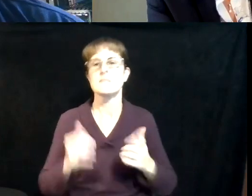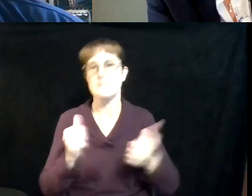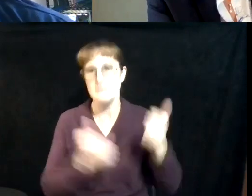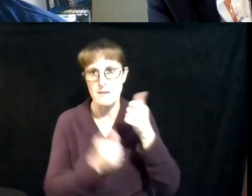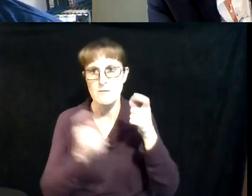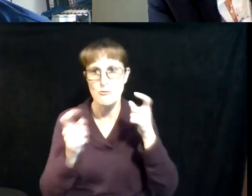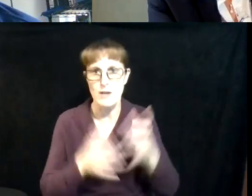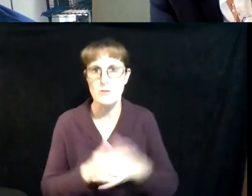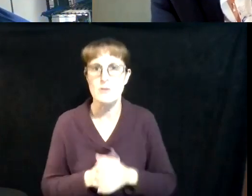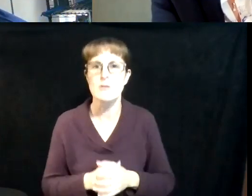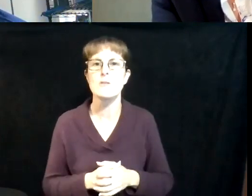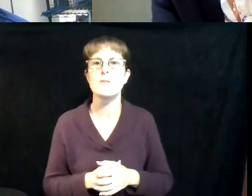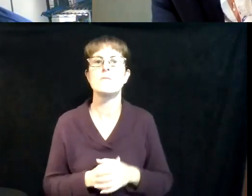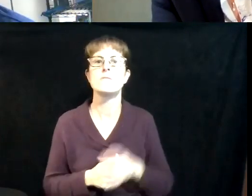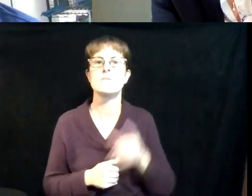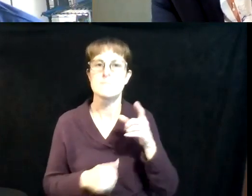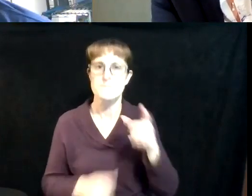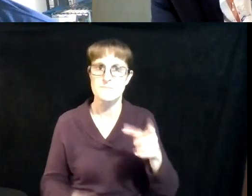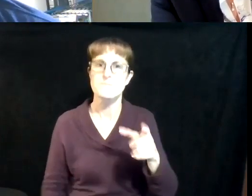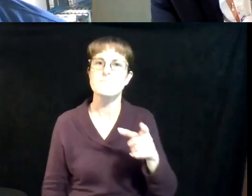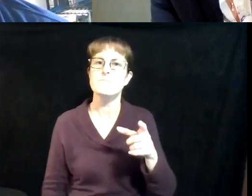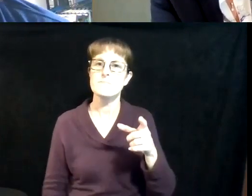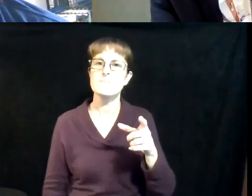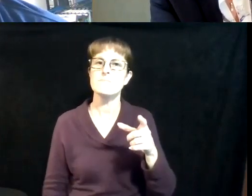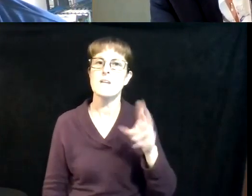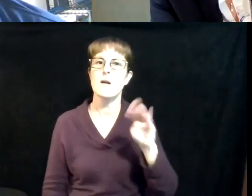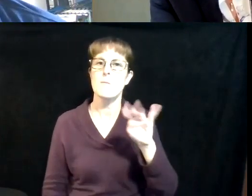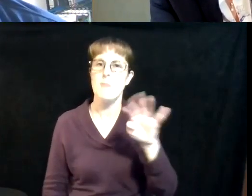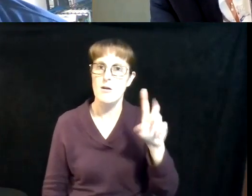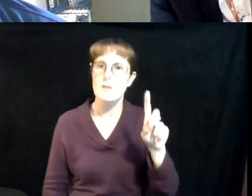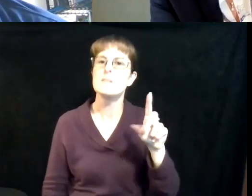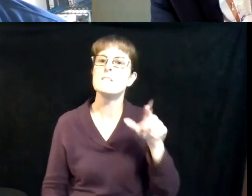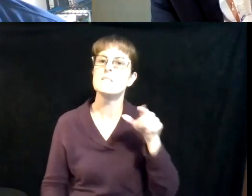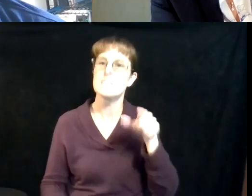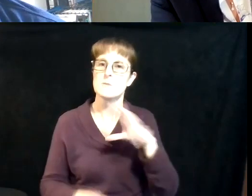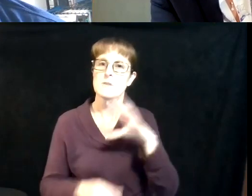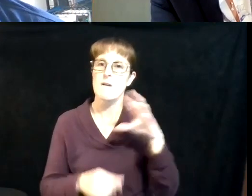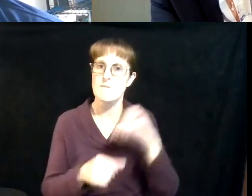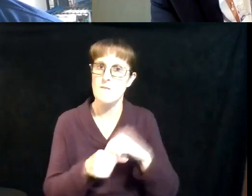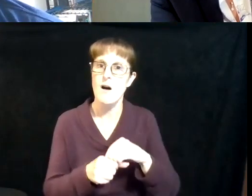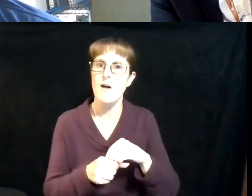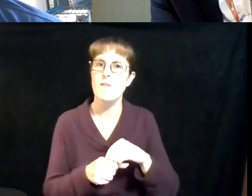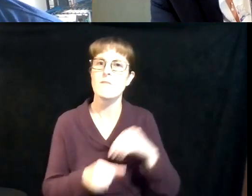the famous Pennhurst State School and Hospital versus Halderman deinstitutionalization lawsuit,